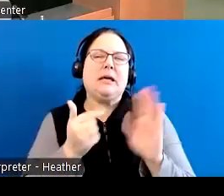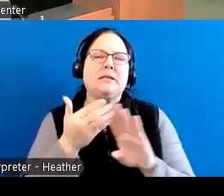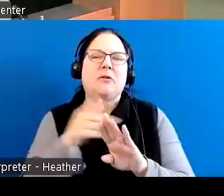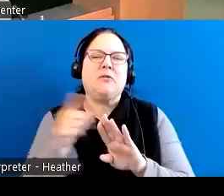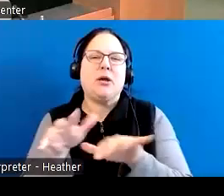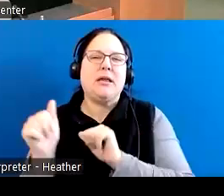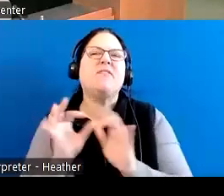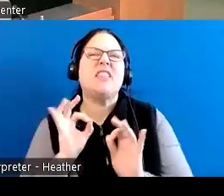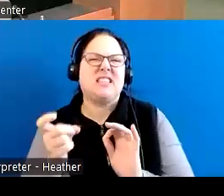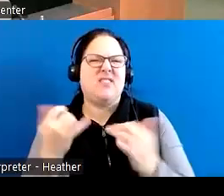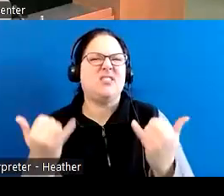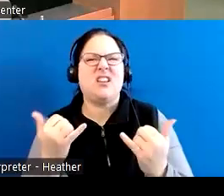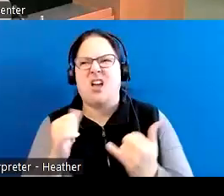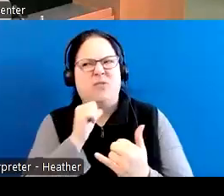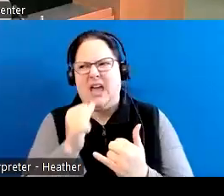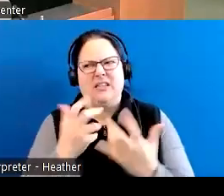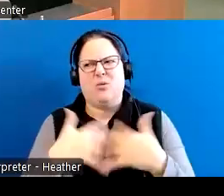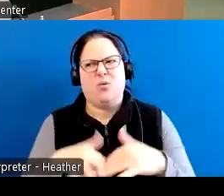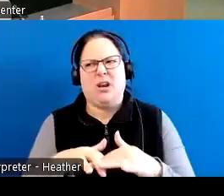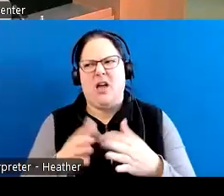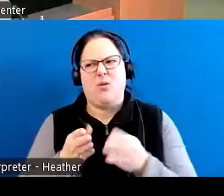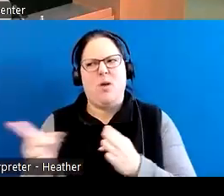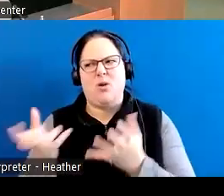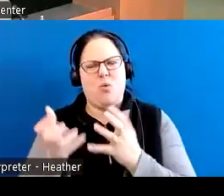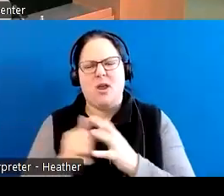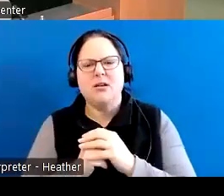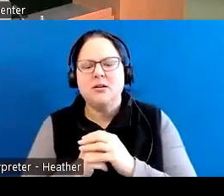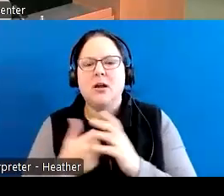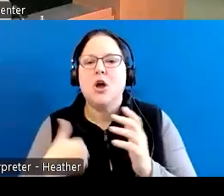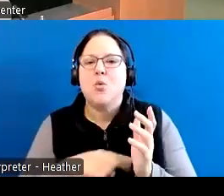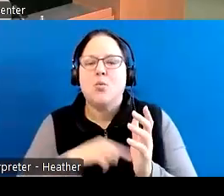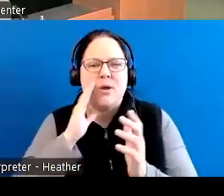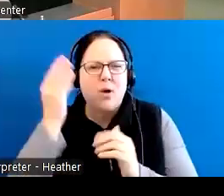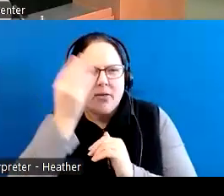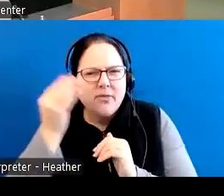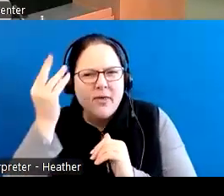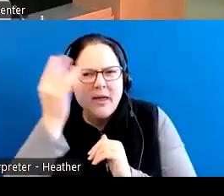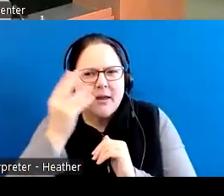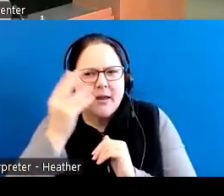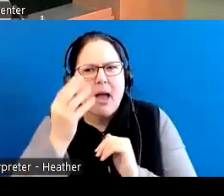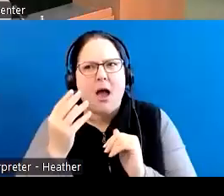now. we that didn't go the way you hoped. Um we take into consideration the parents um suggestions